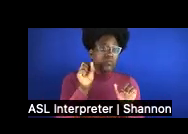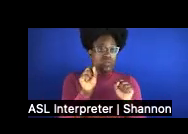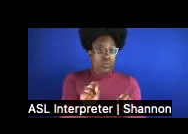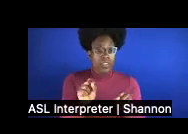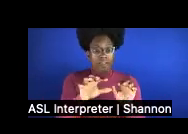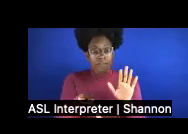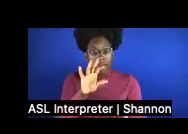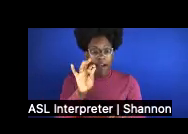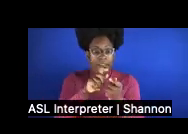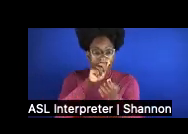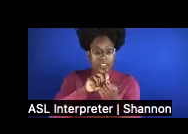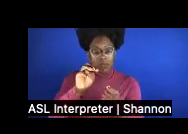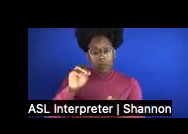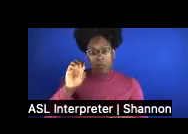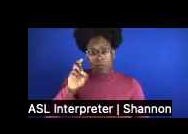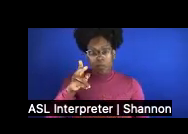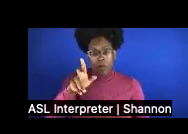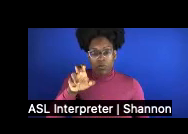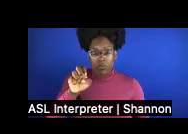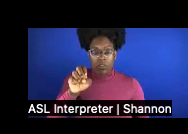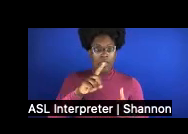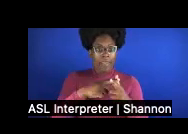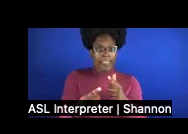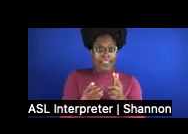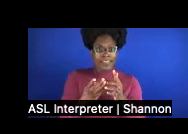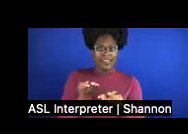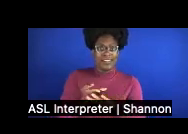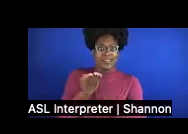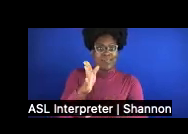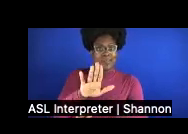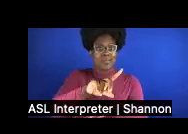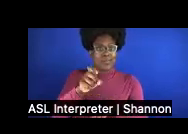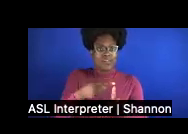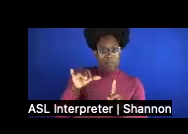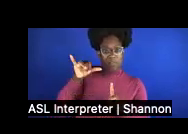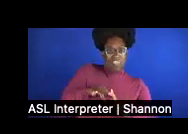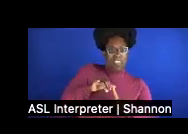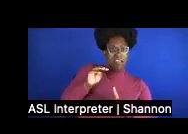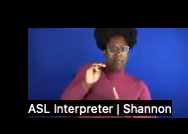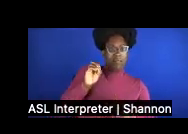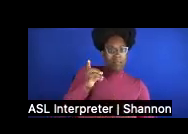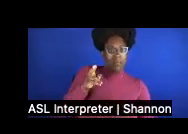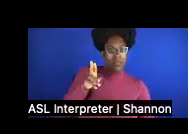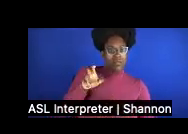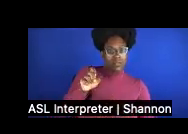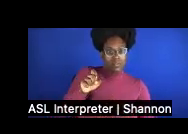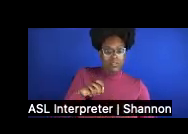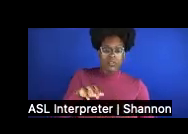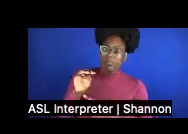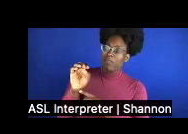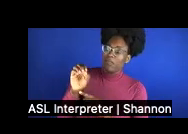module they need help with. That helps also the tutors to pinpoint what kind of issues they're